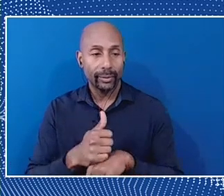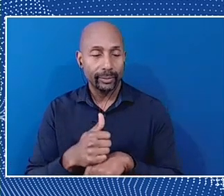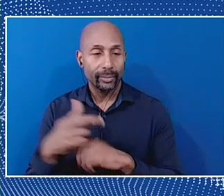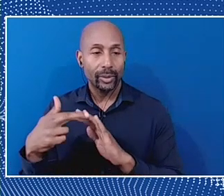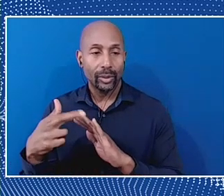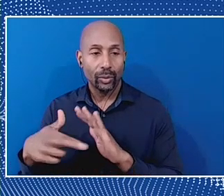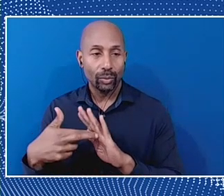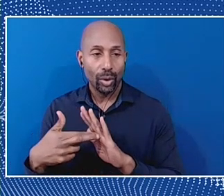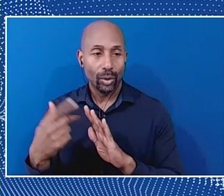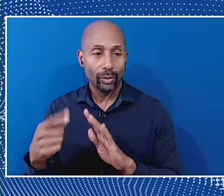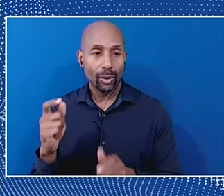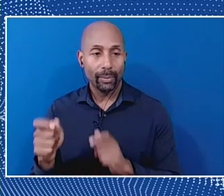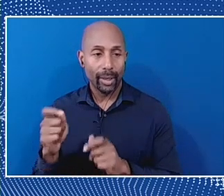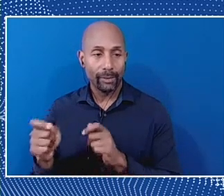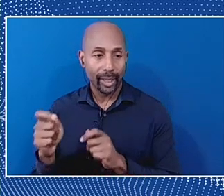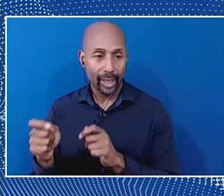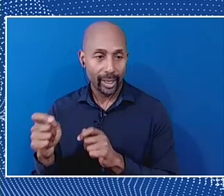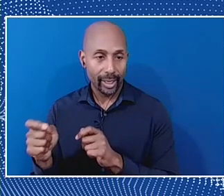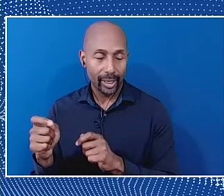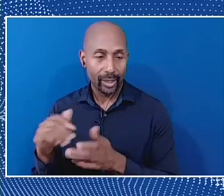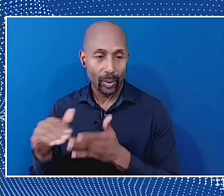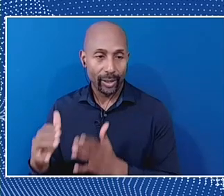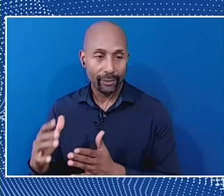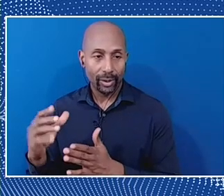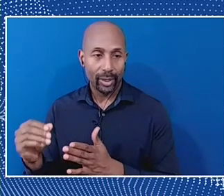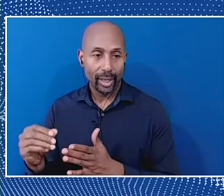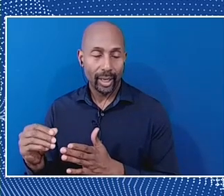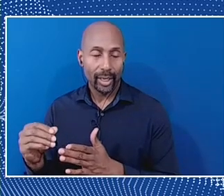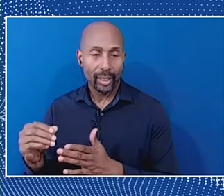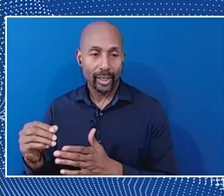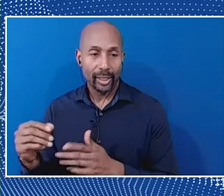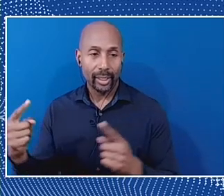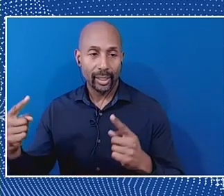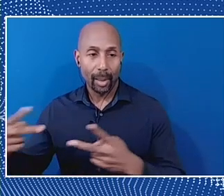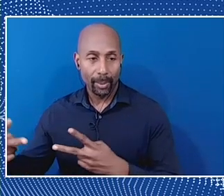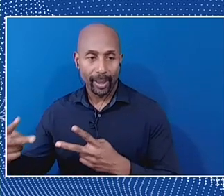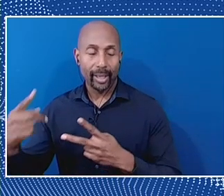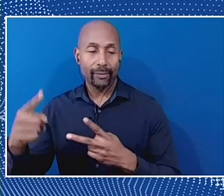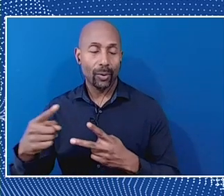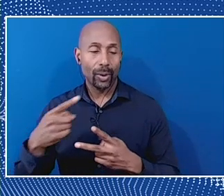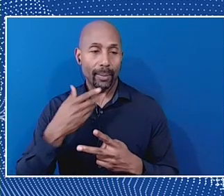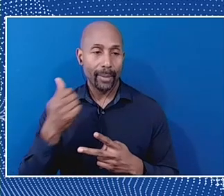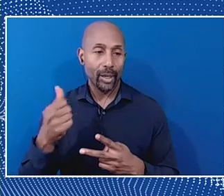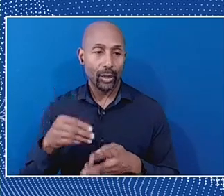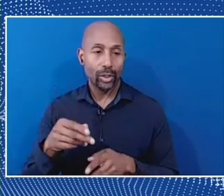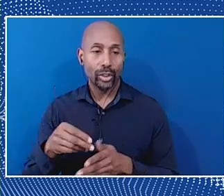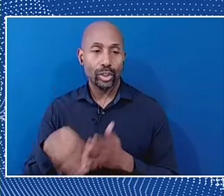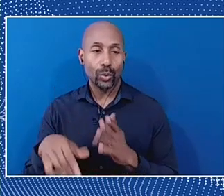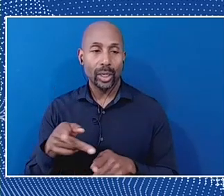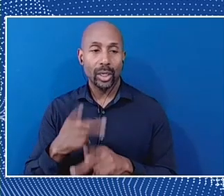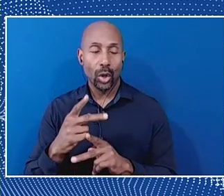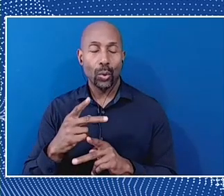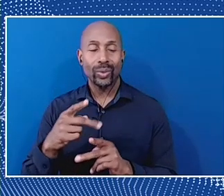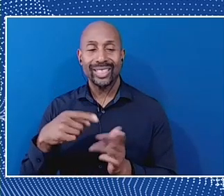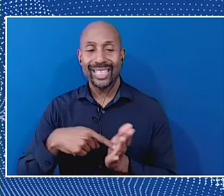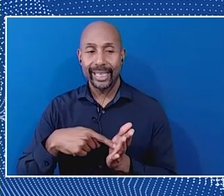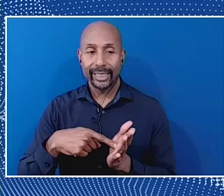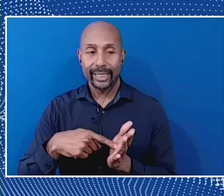modification, waiver or compromise of Federal Student Loan debt. As a first-generation Haitian-American,